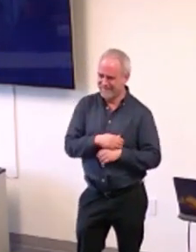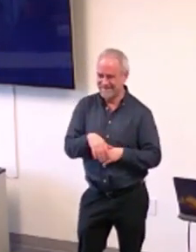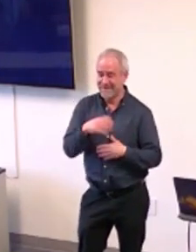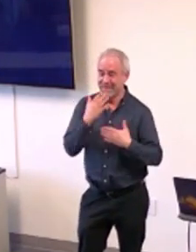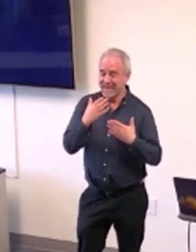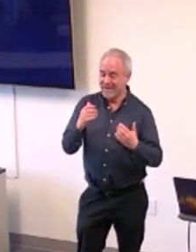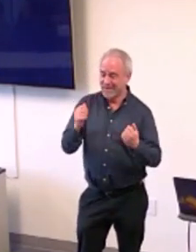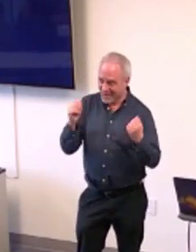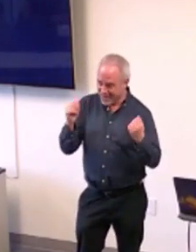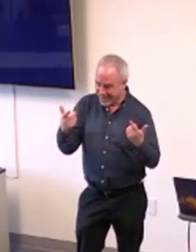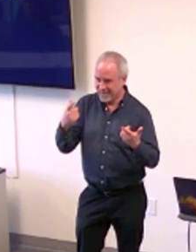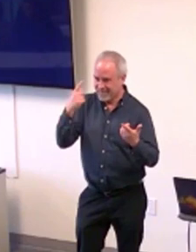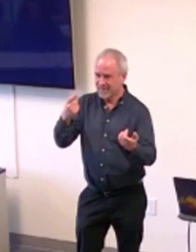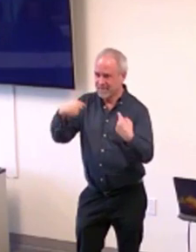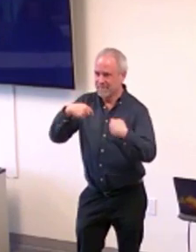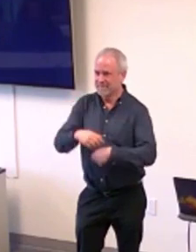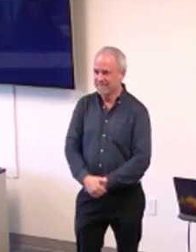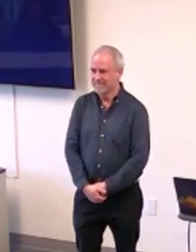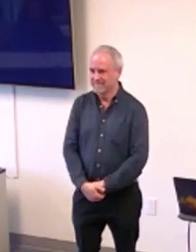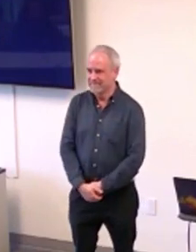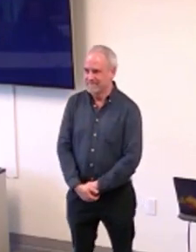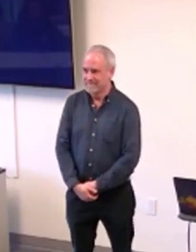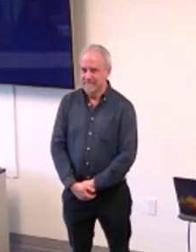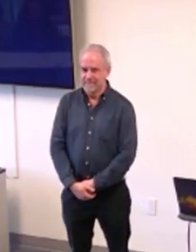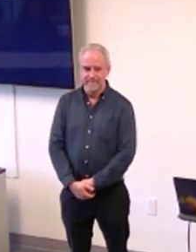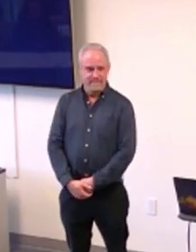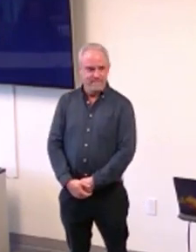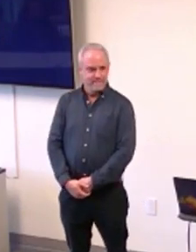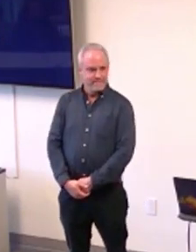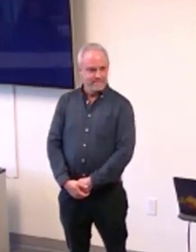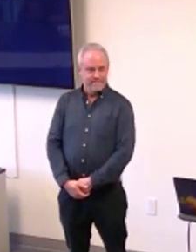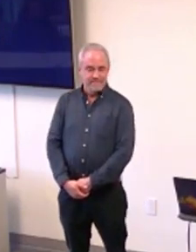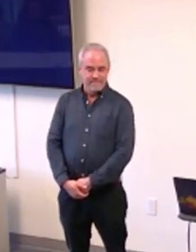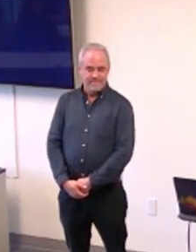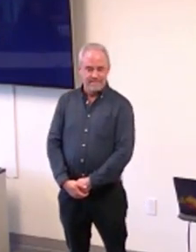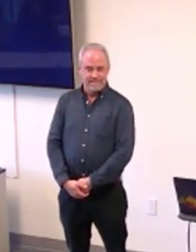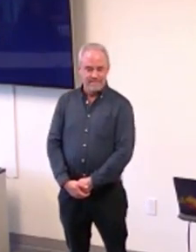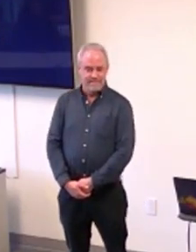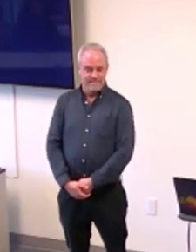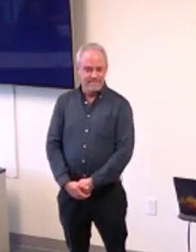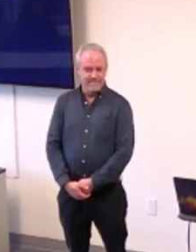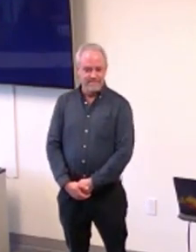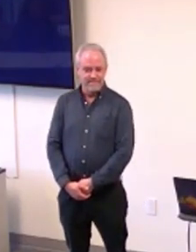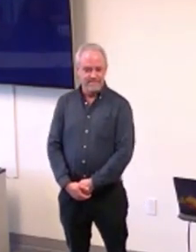Wow. Give me one second.